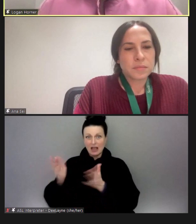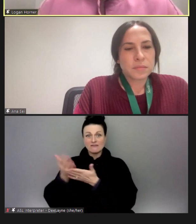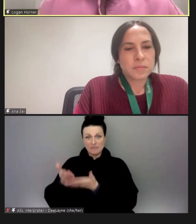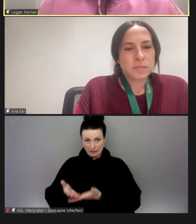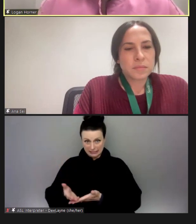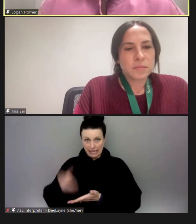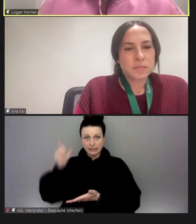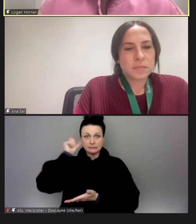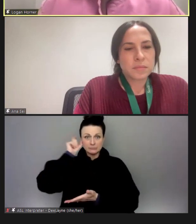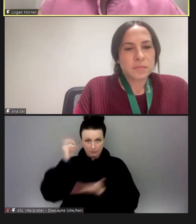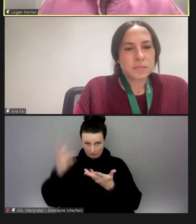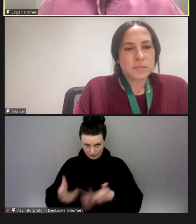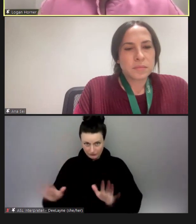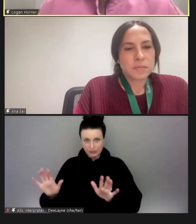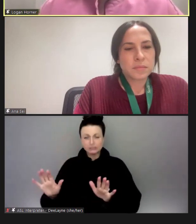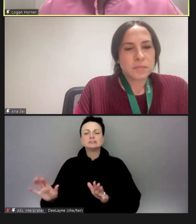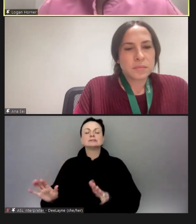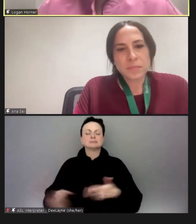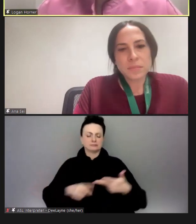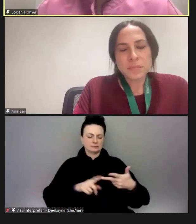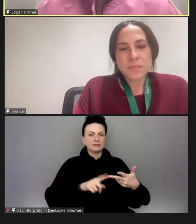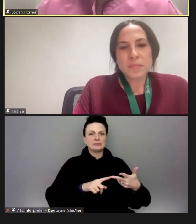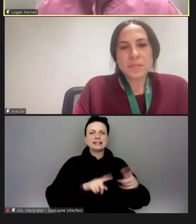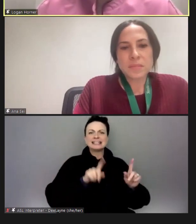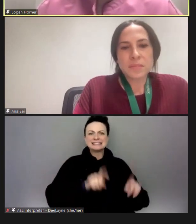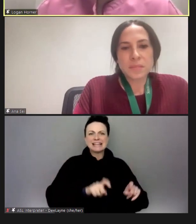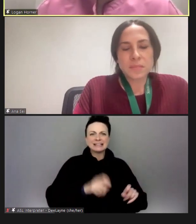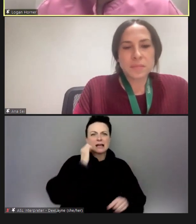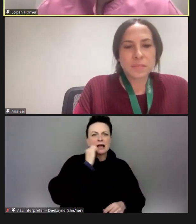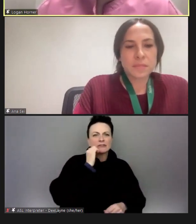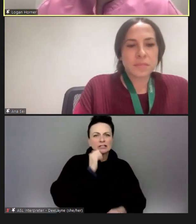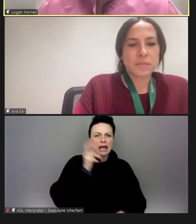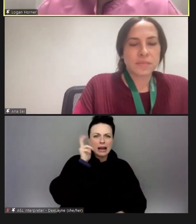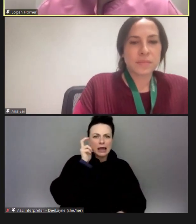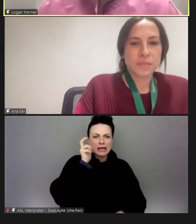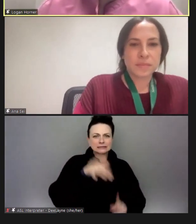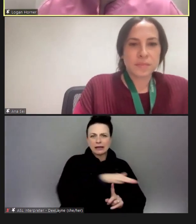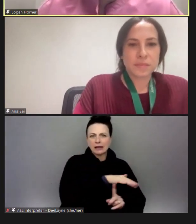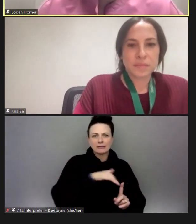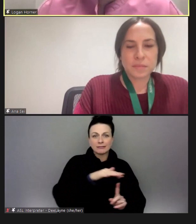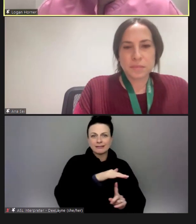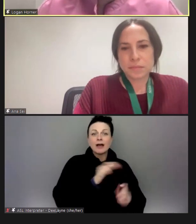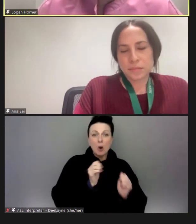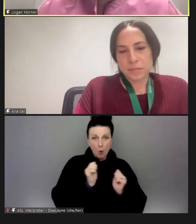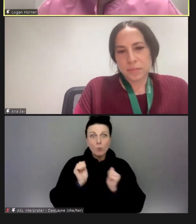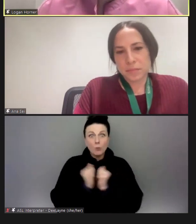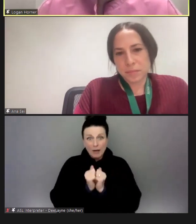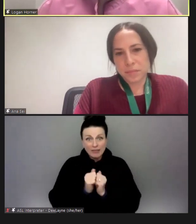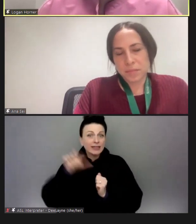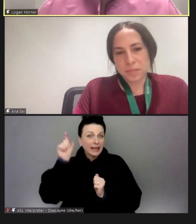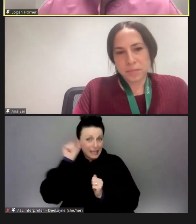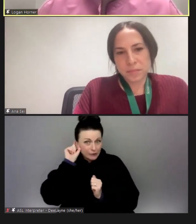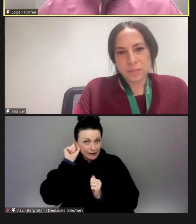we're going to test them in their everyday listening condition so that's